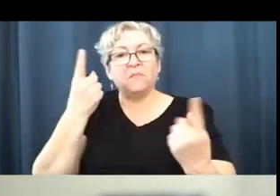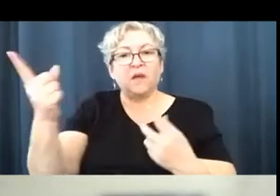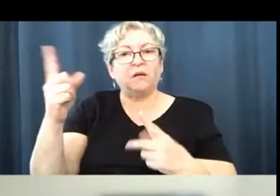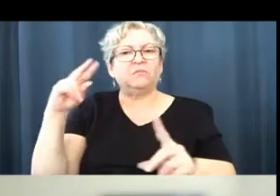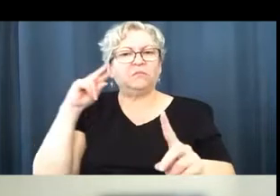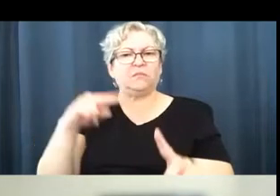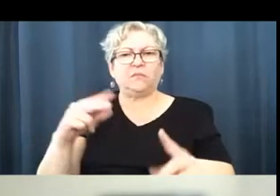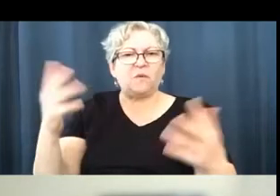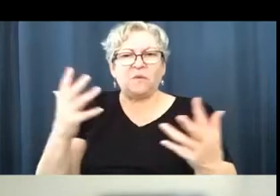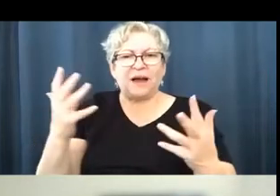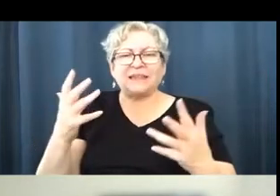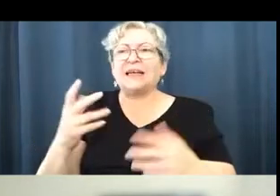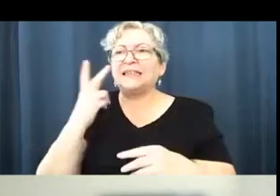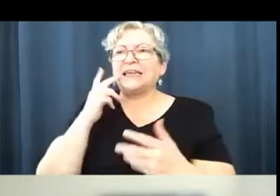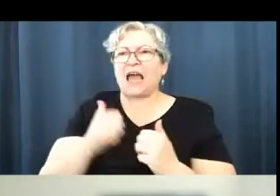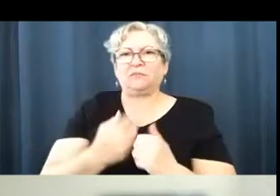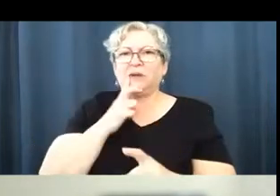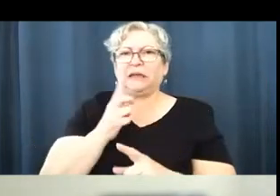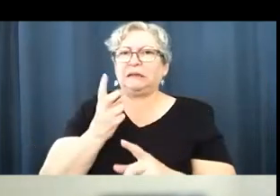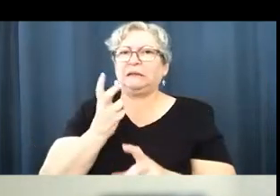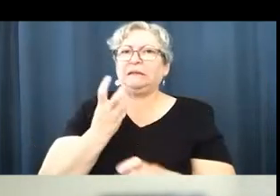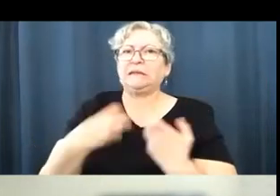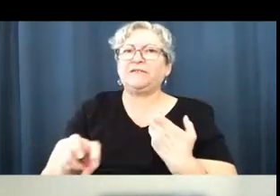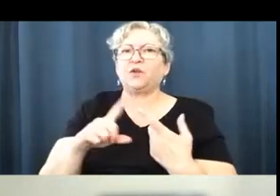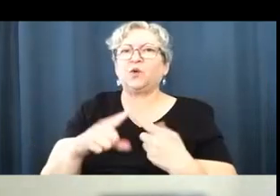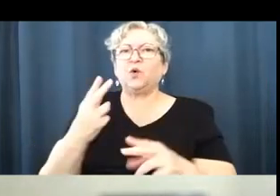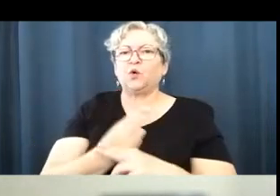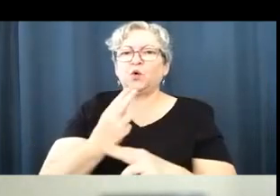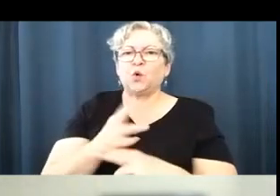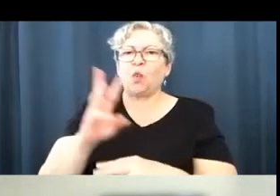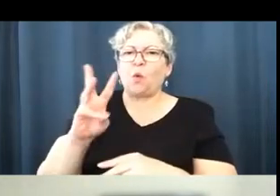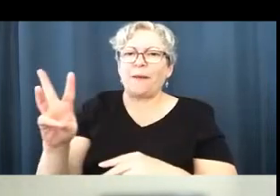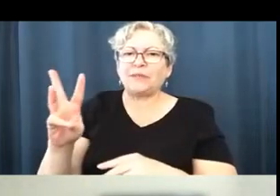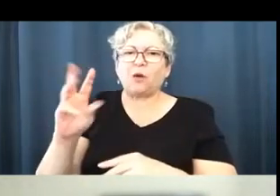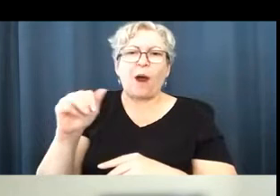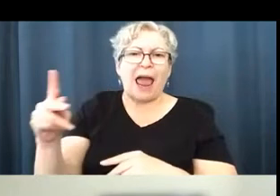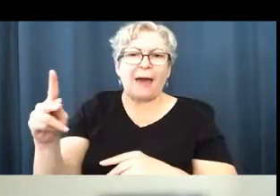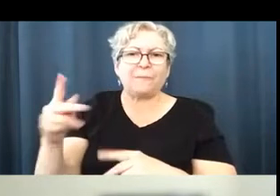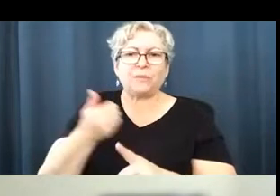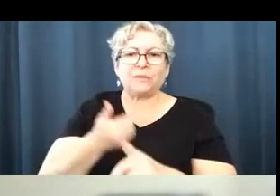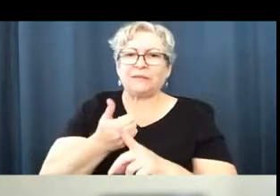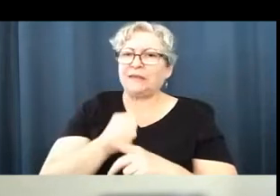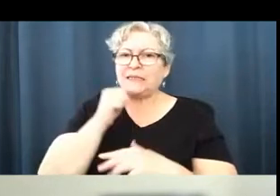and understand how difficult it could be to use a website or an app that isn't built to be accessible.